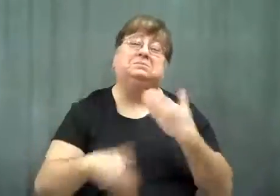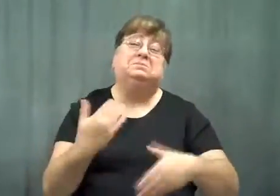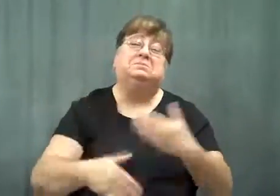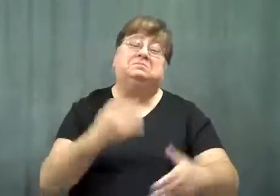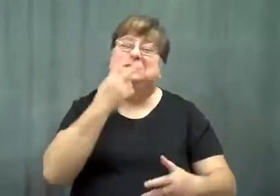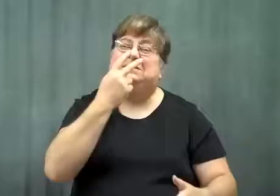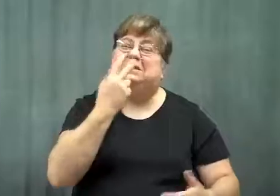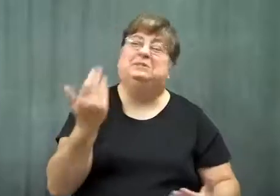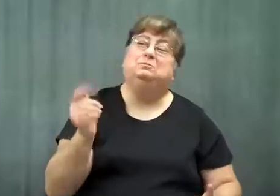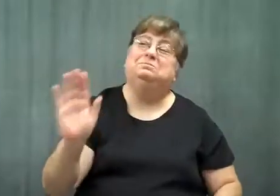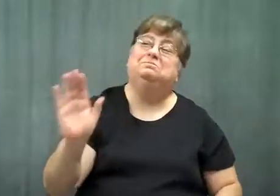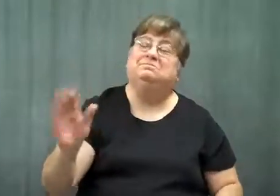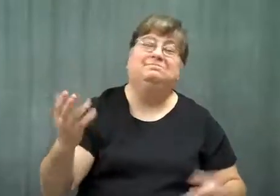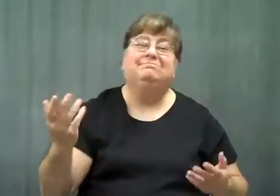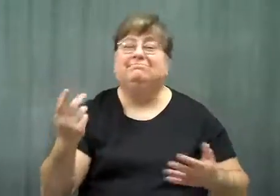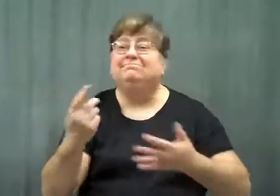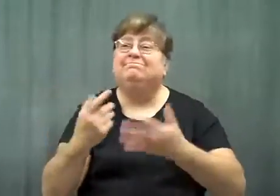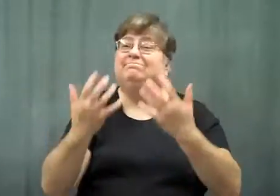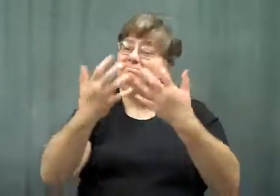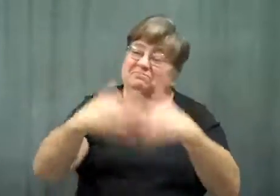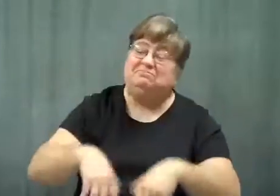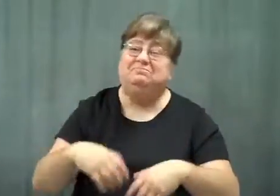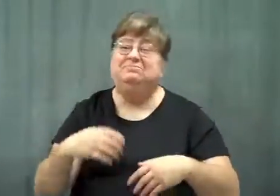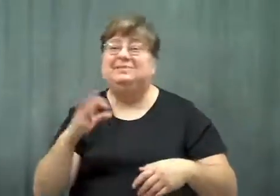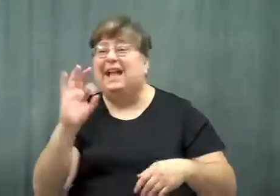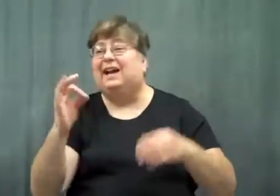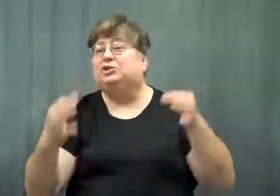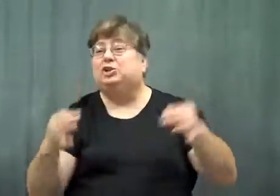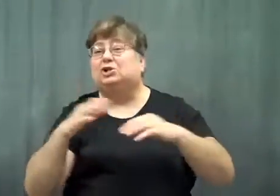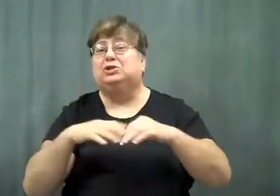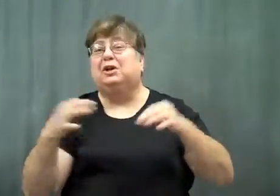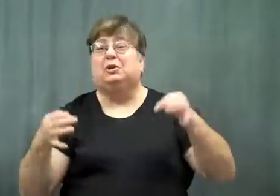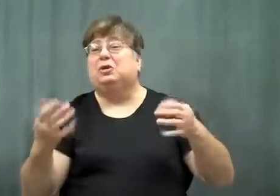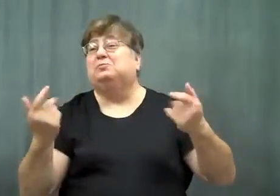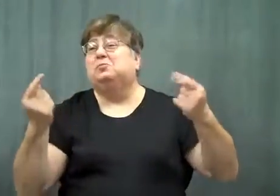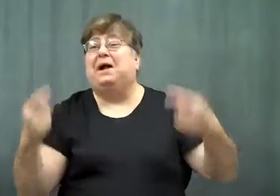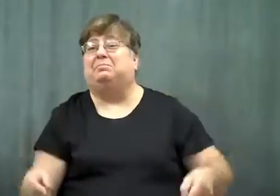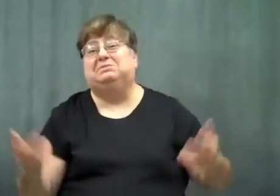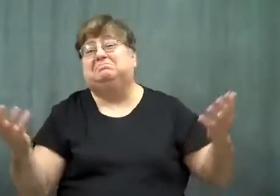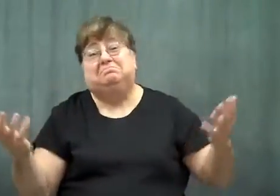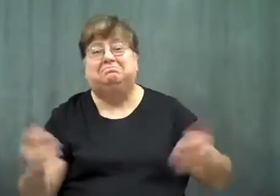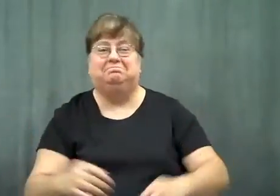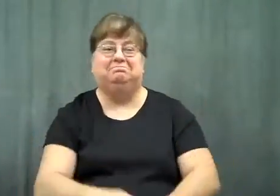We'll see how all that unfolds with the nine judges on the Court.